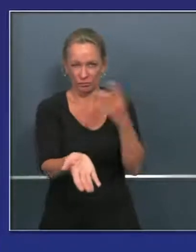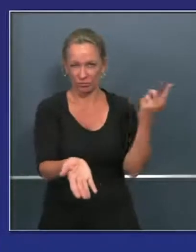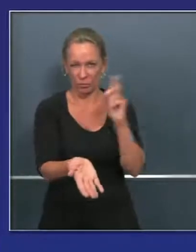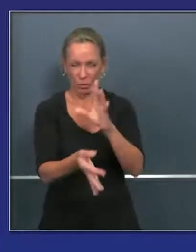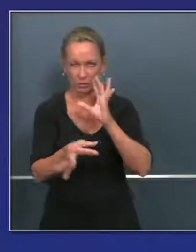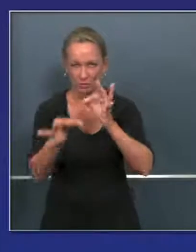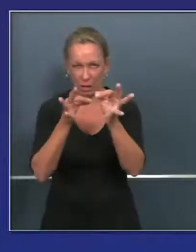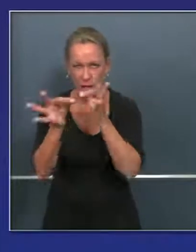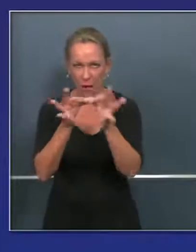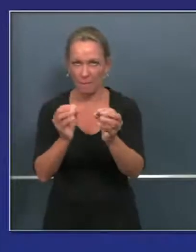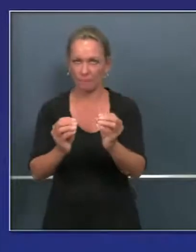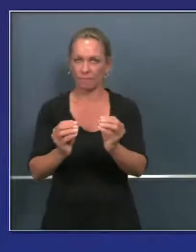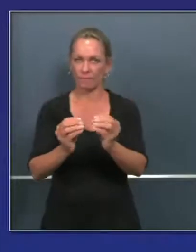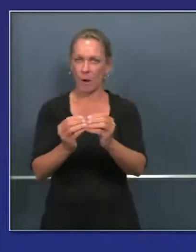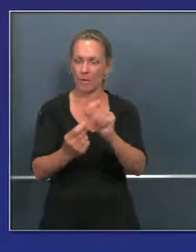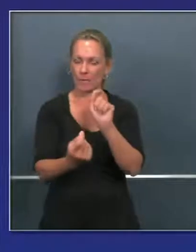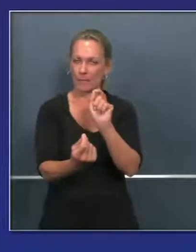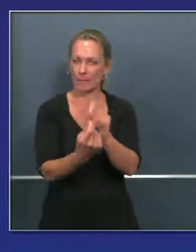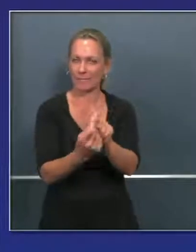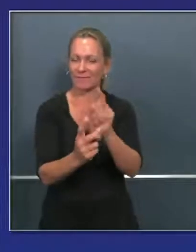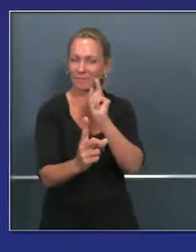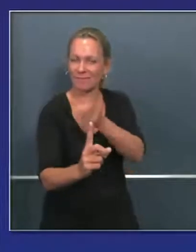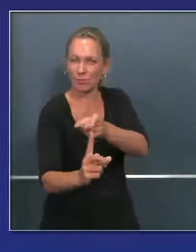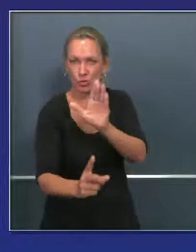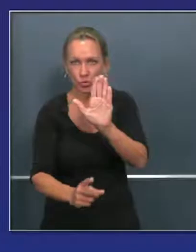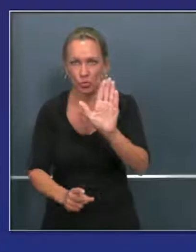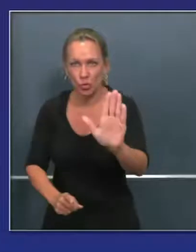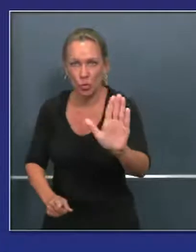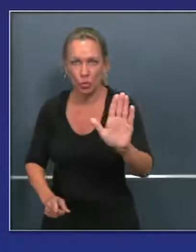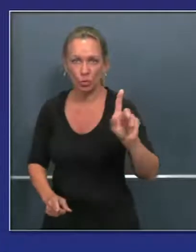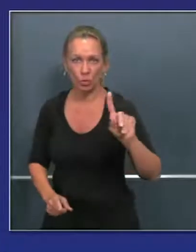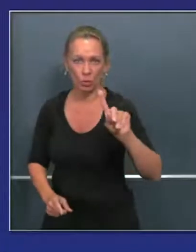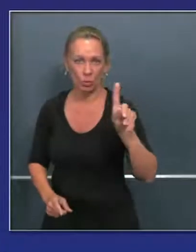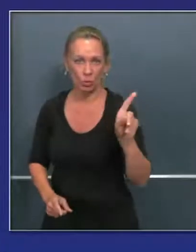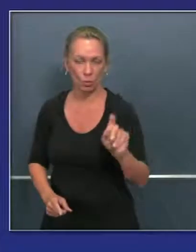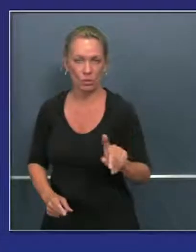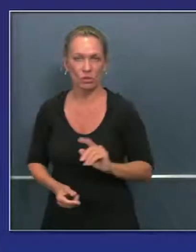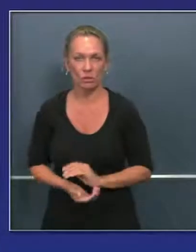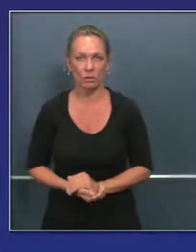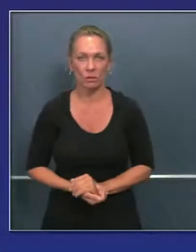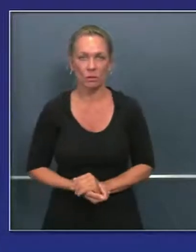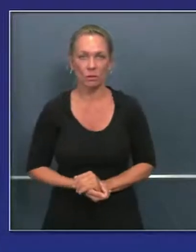again Thank You governor and thank you for the question I'll just remind you that we